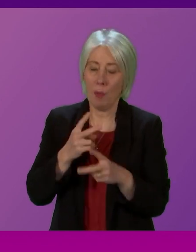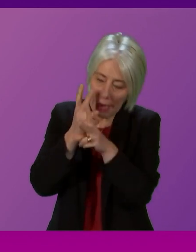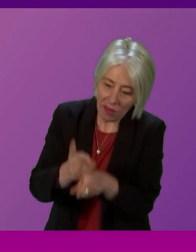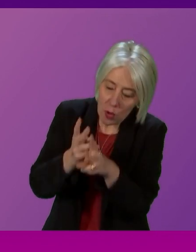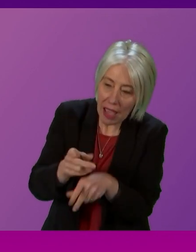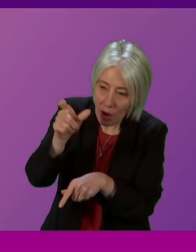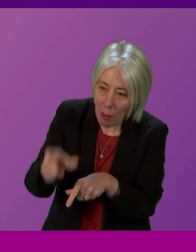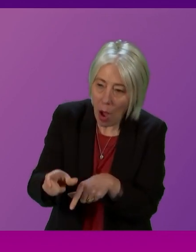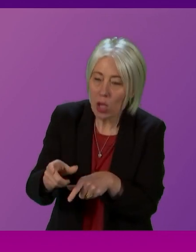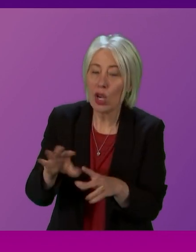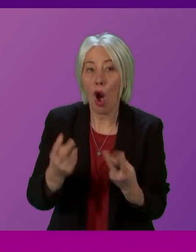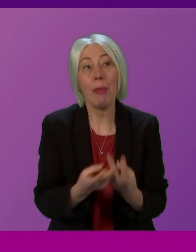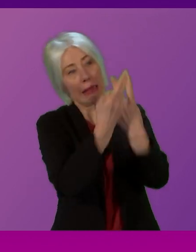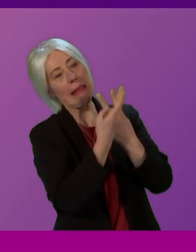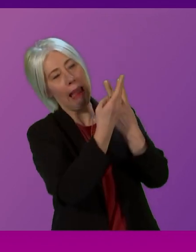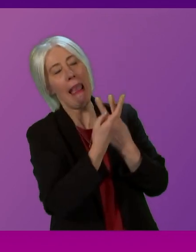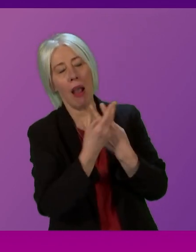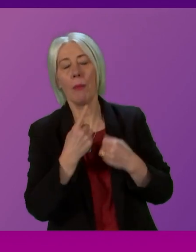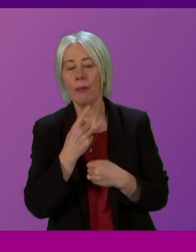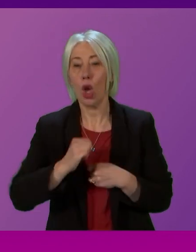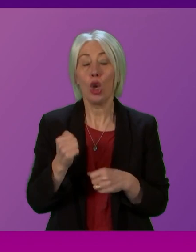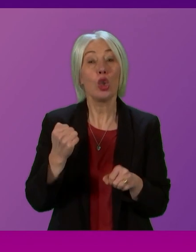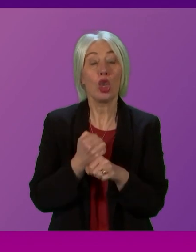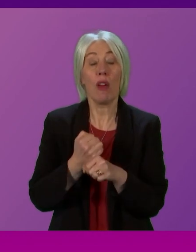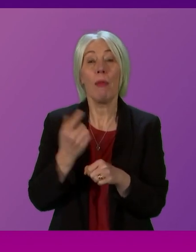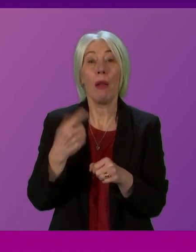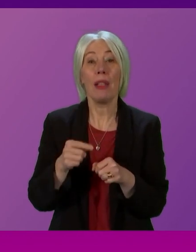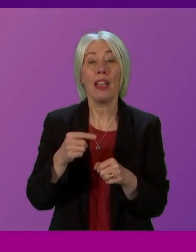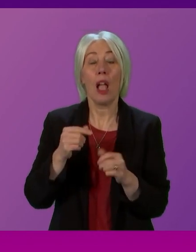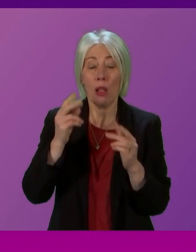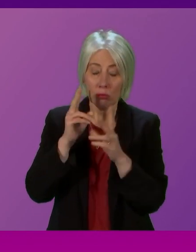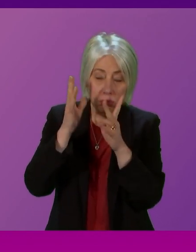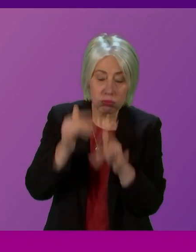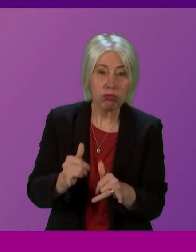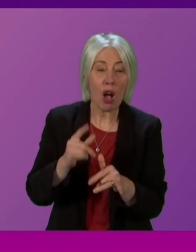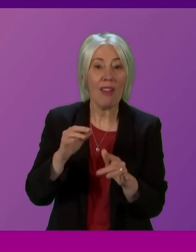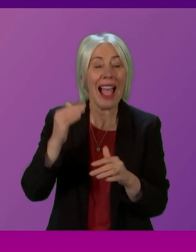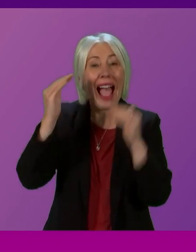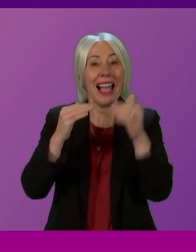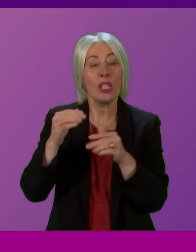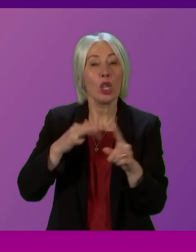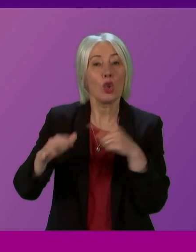and those who are in receipt of care.